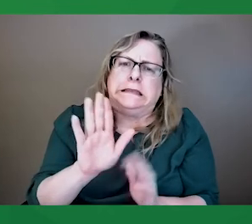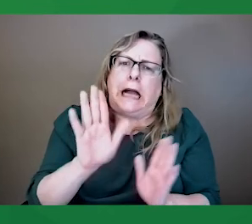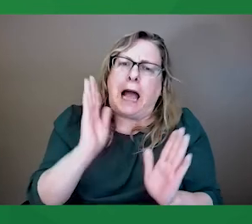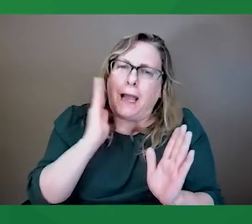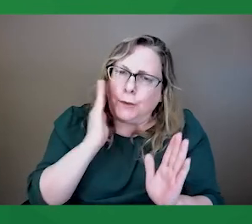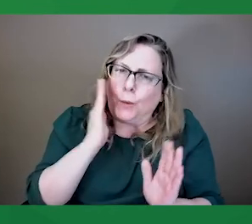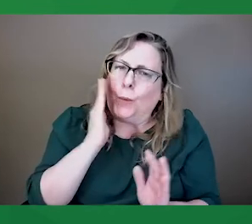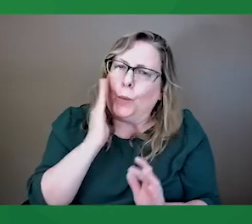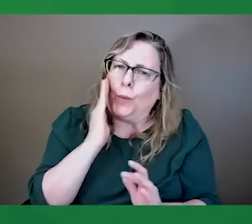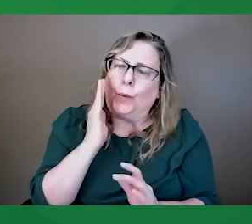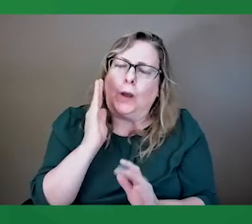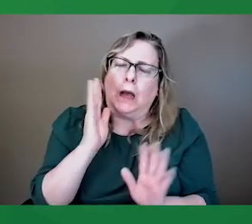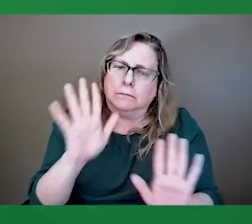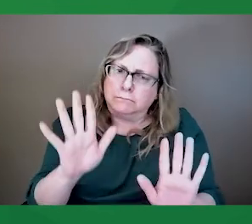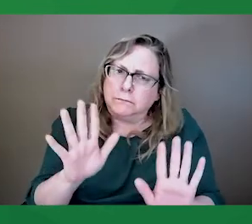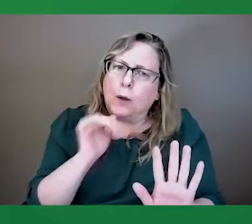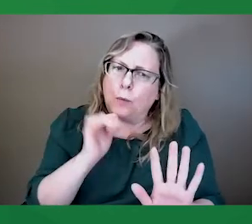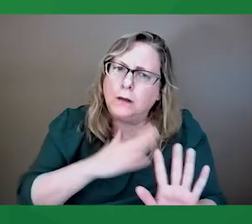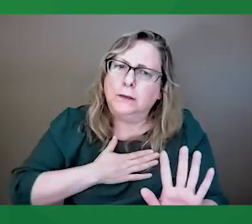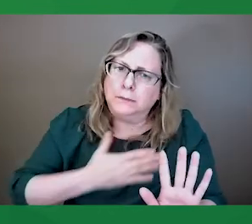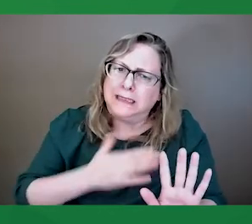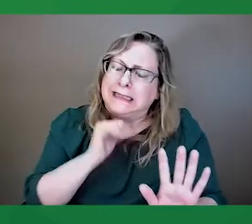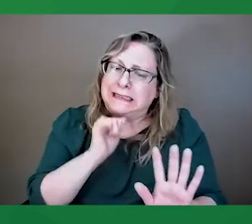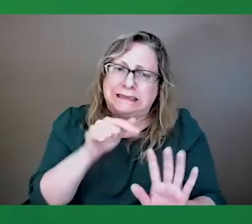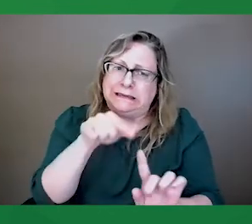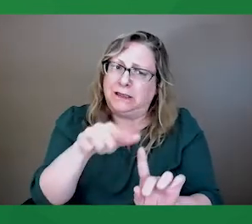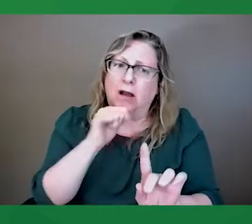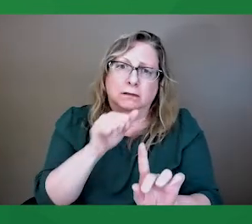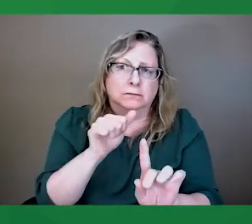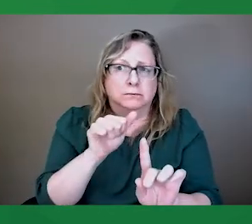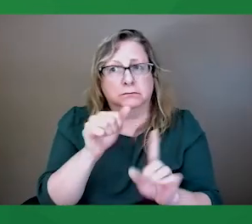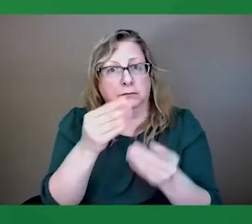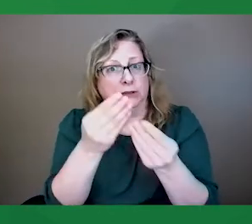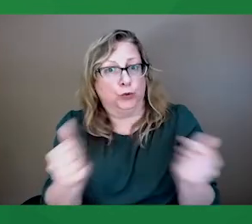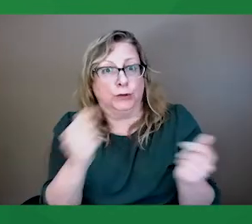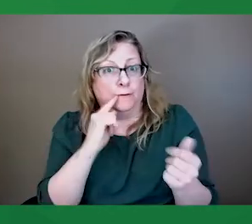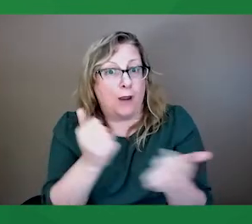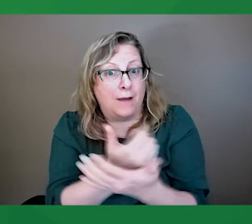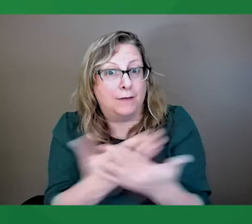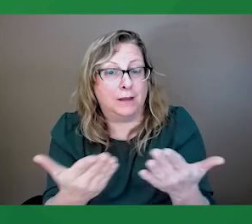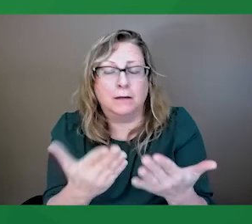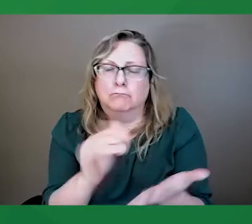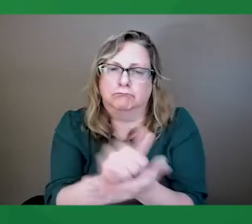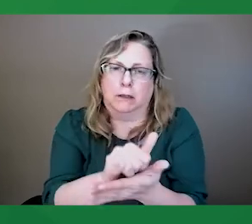I'm not saying that this is a catchall solution. It's never gonna be a catchall solution.